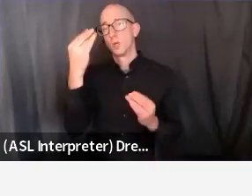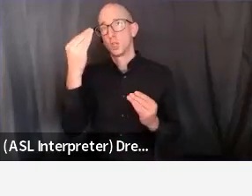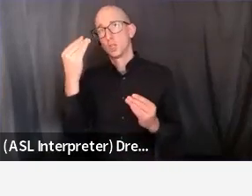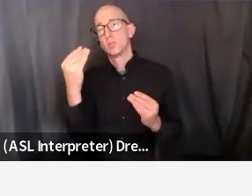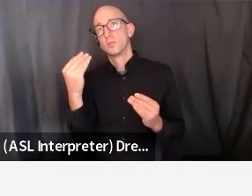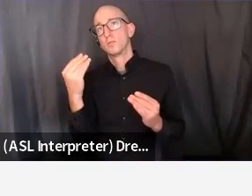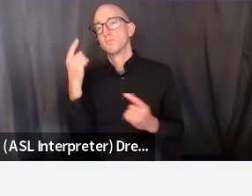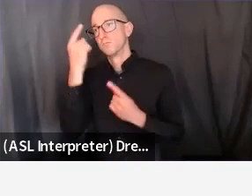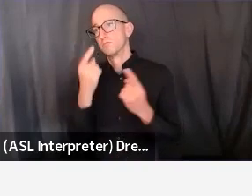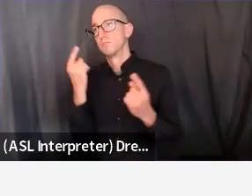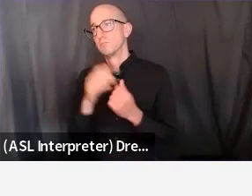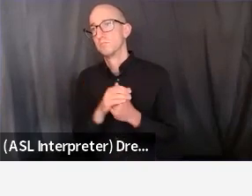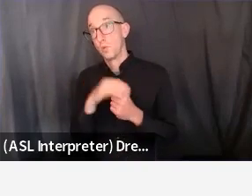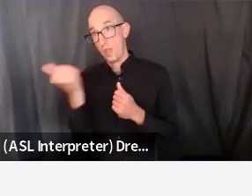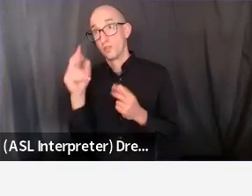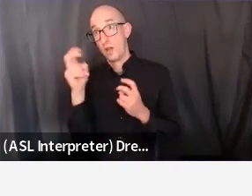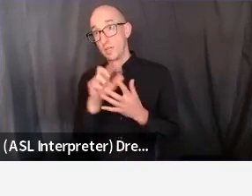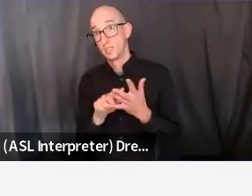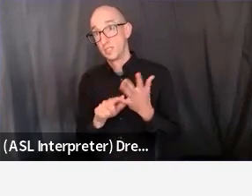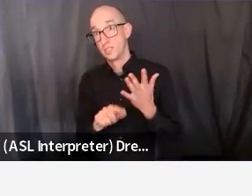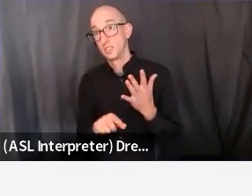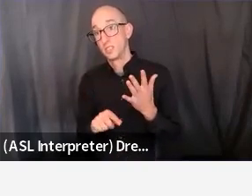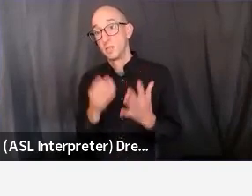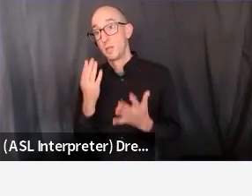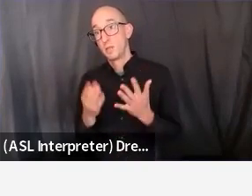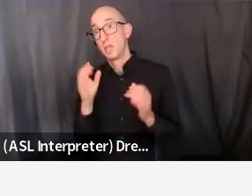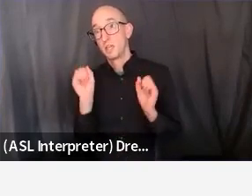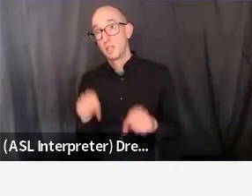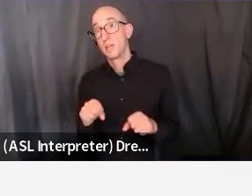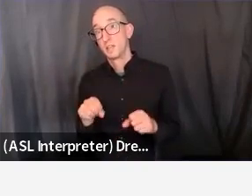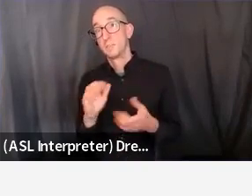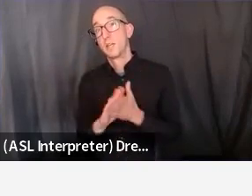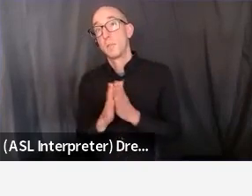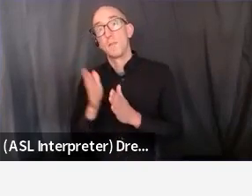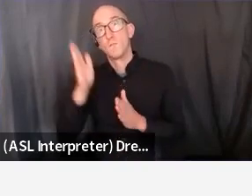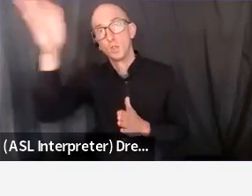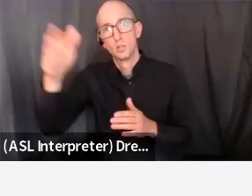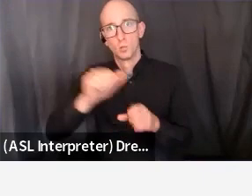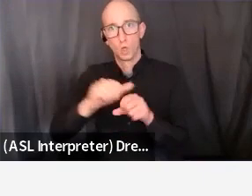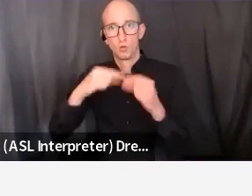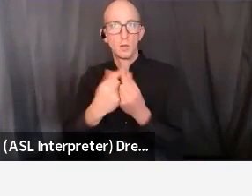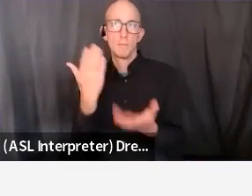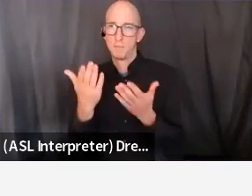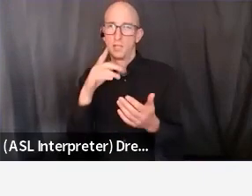and to really have impact across the nation. So like I said, the website is live. Feel free